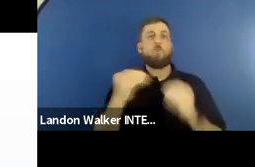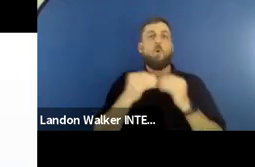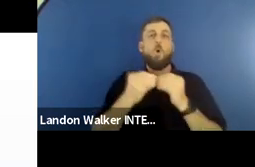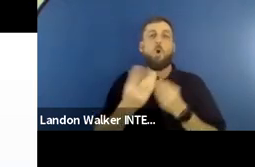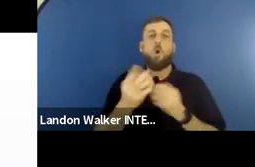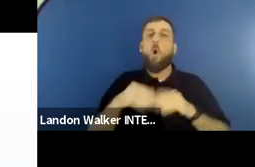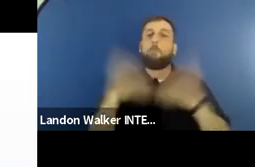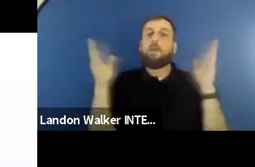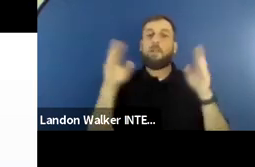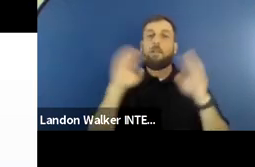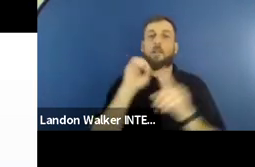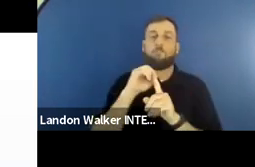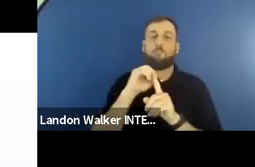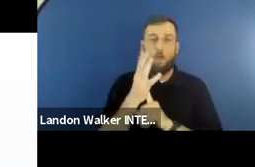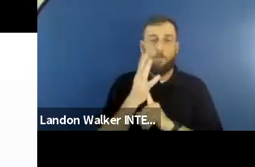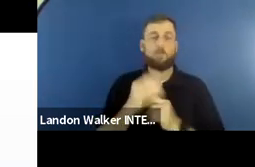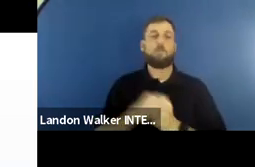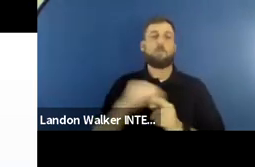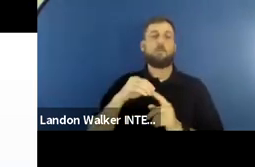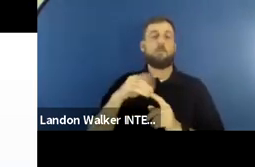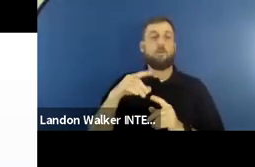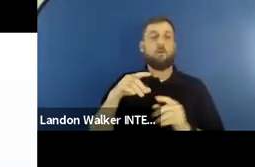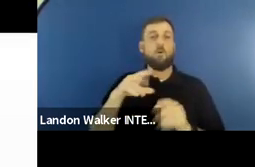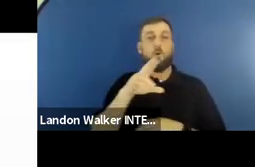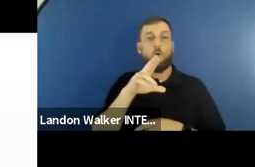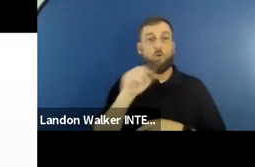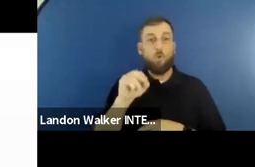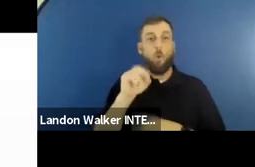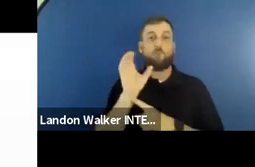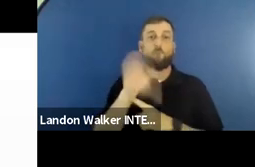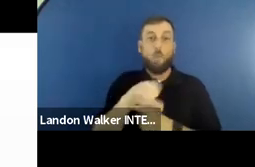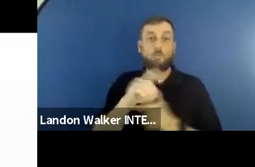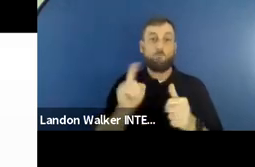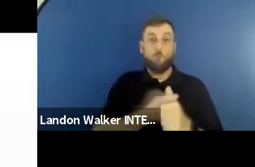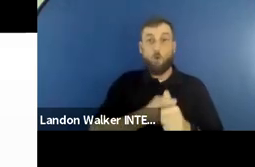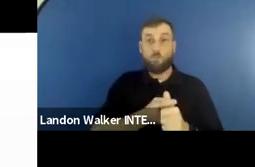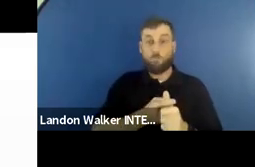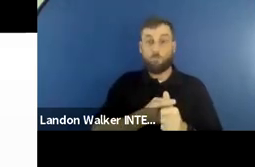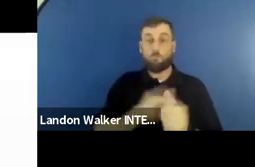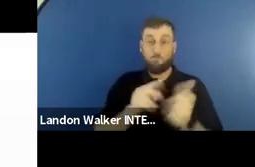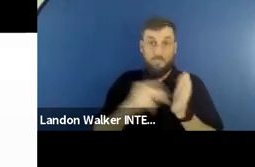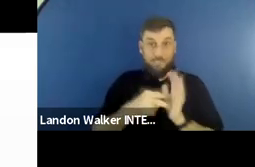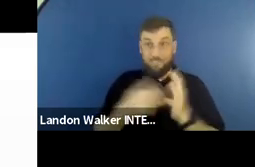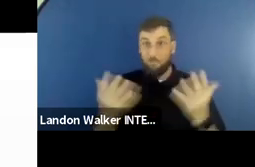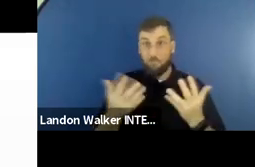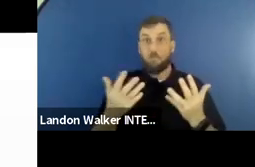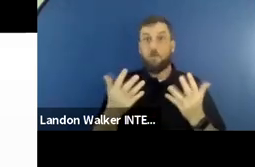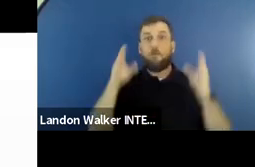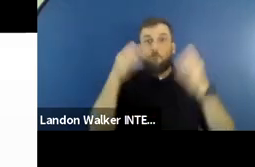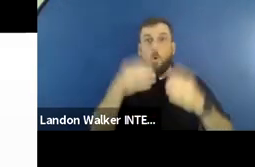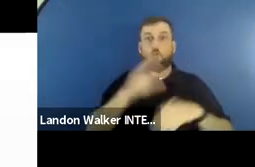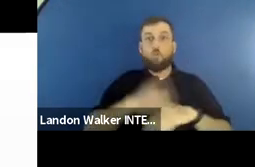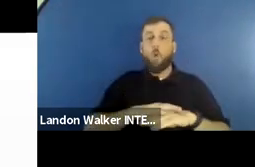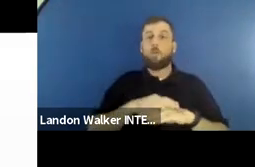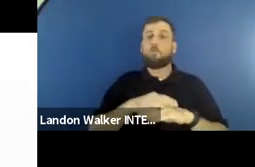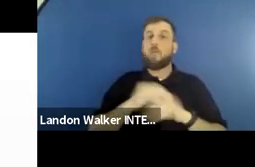And then we also use a no force first model. So that really means that we really focus on engagement and really trying to figure out how best to help that individual.